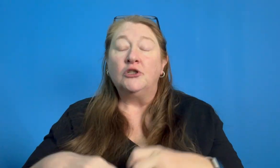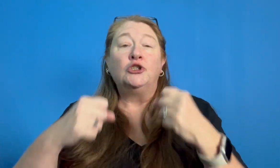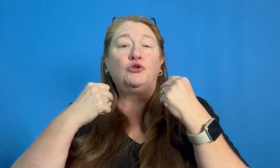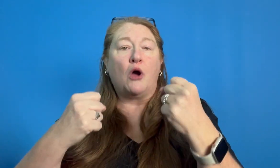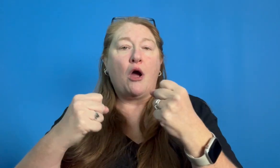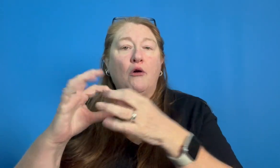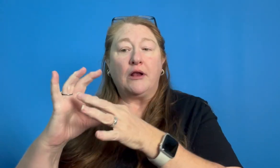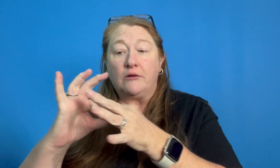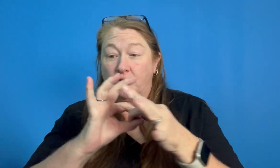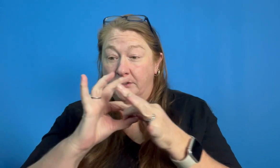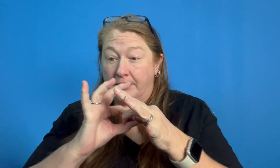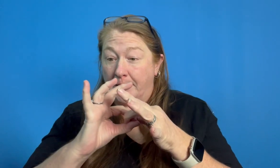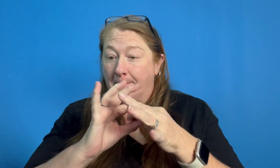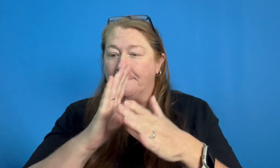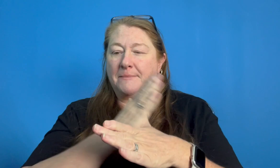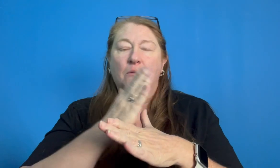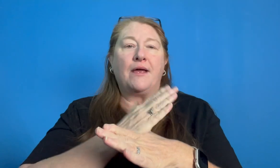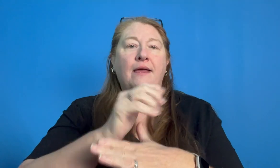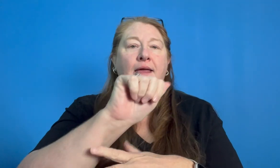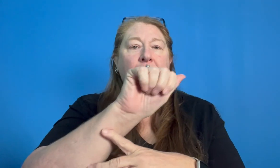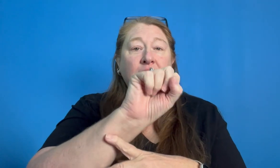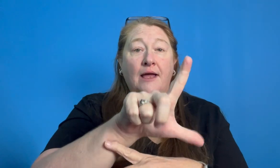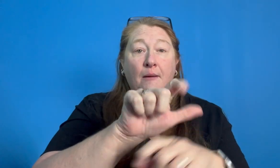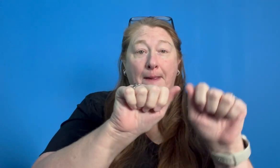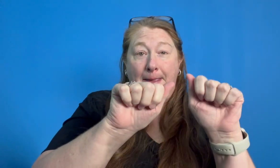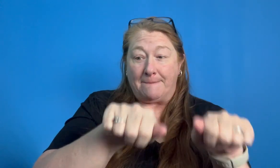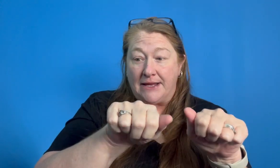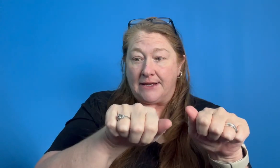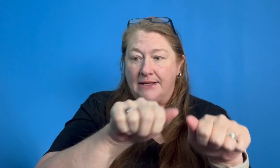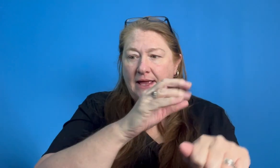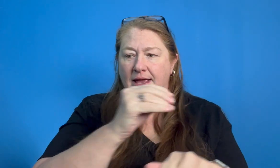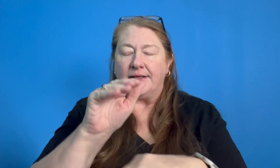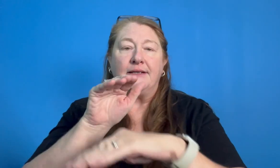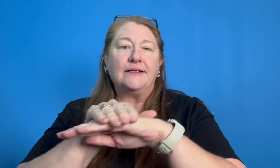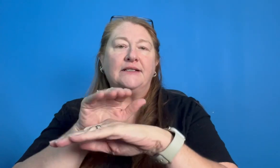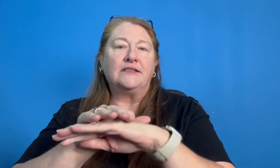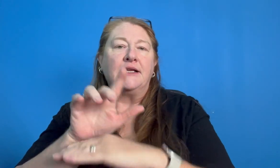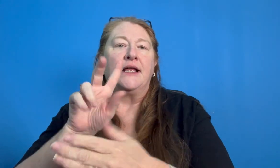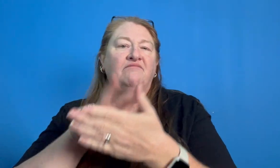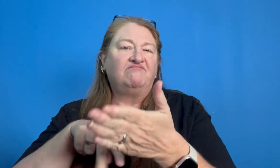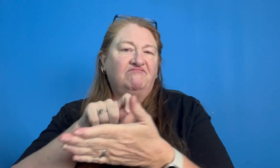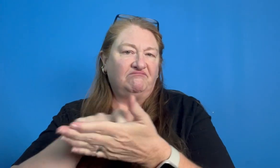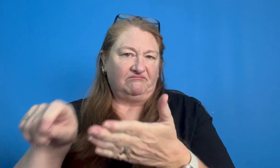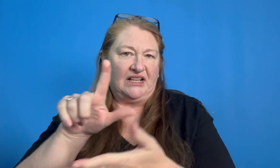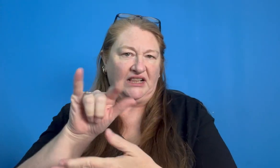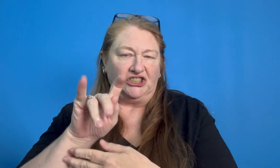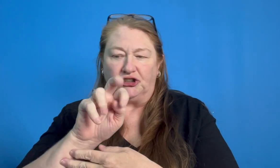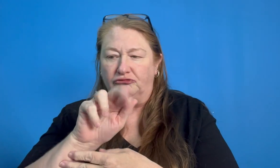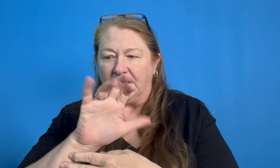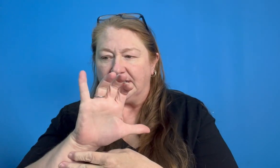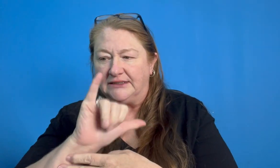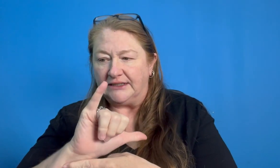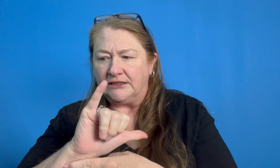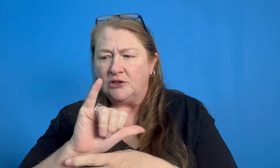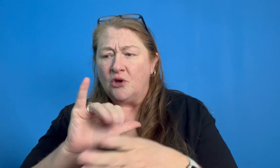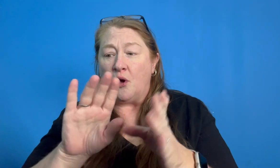"The strong relation between ASL ability and English literacy is